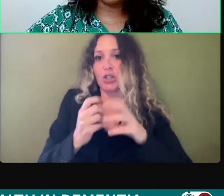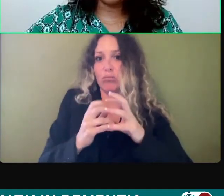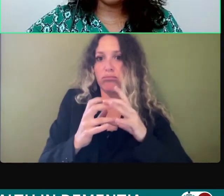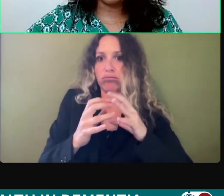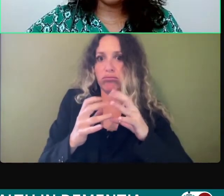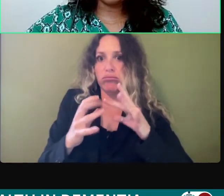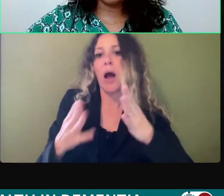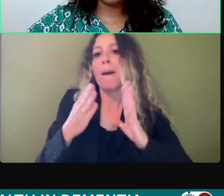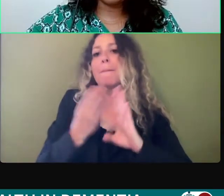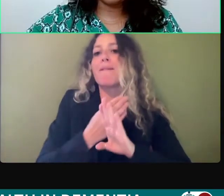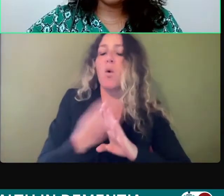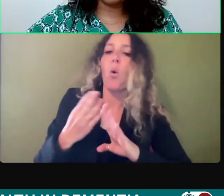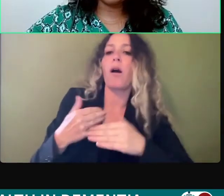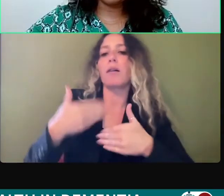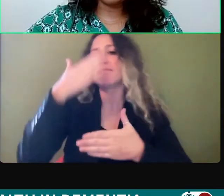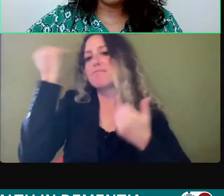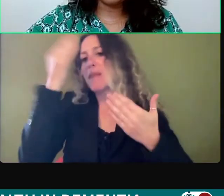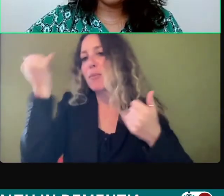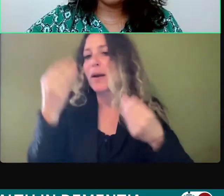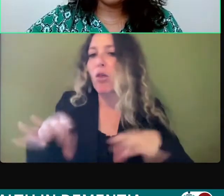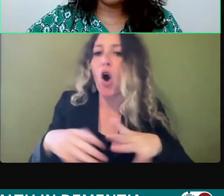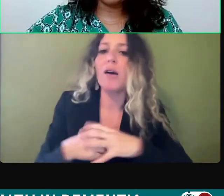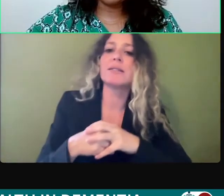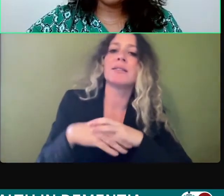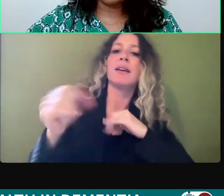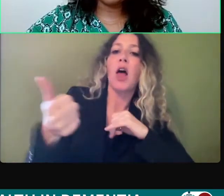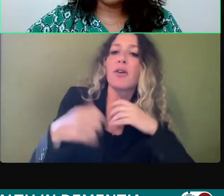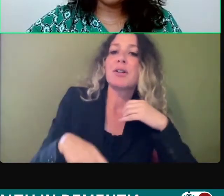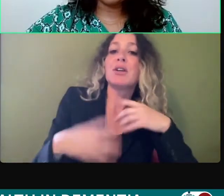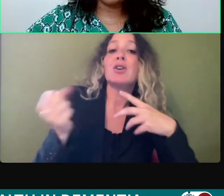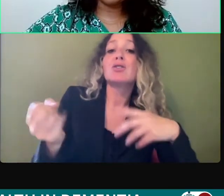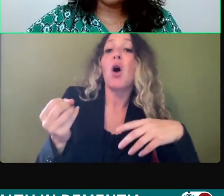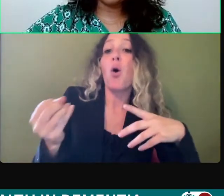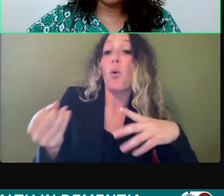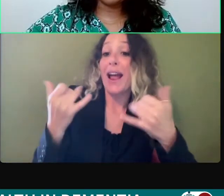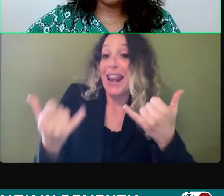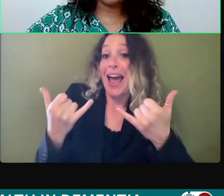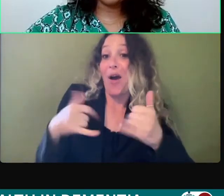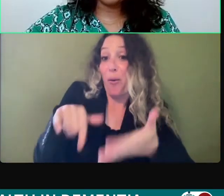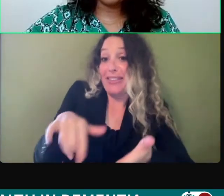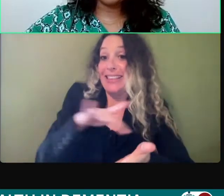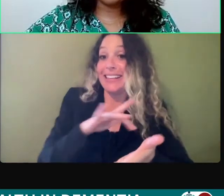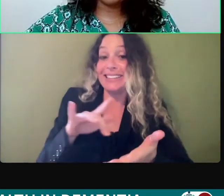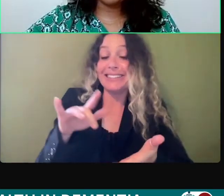and others. So this drug right now is approved for people who have mild cognitive impairment